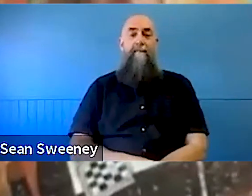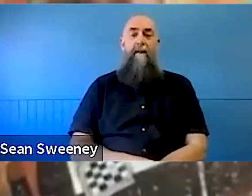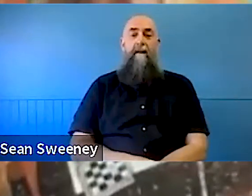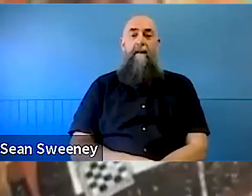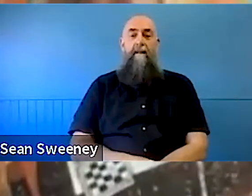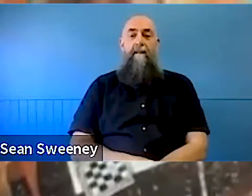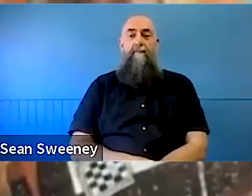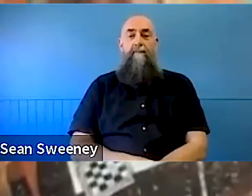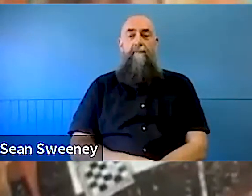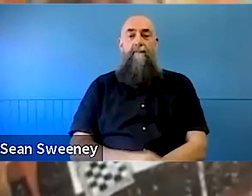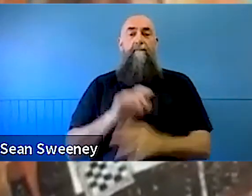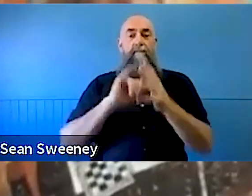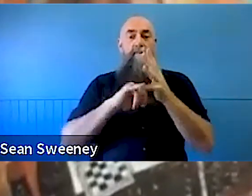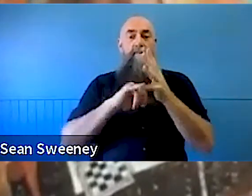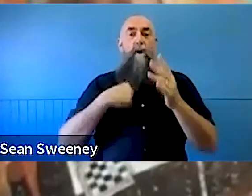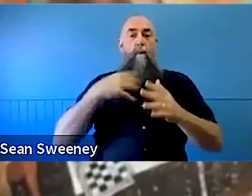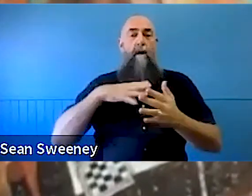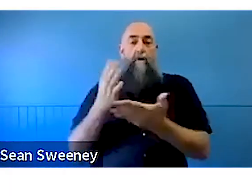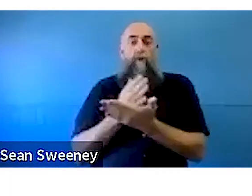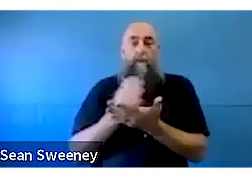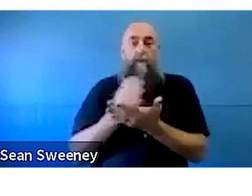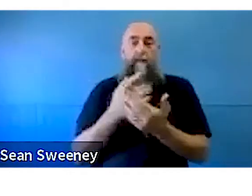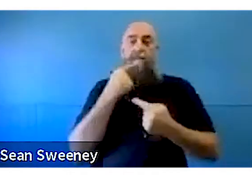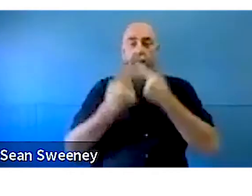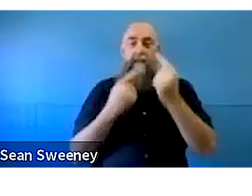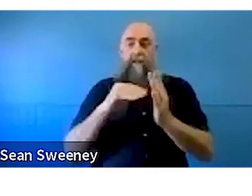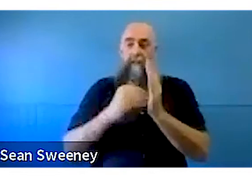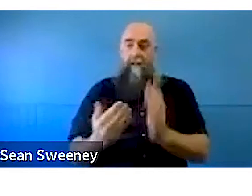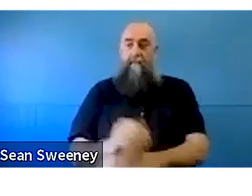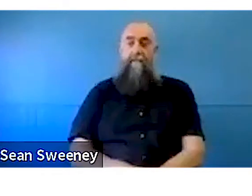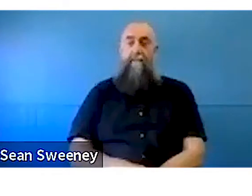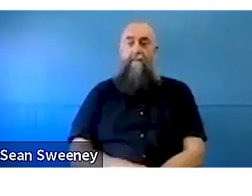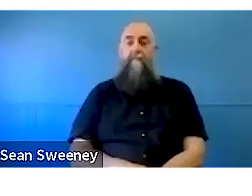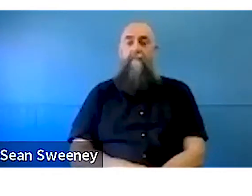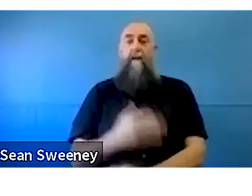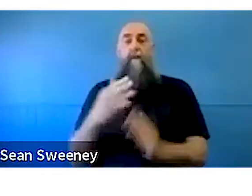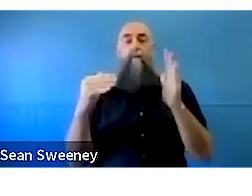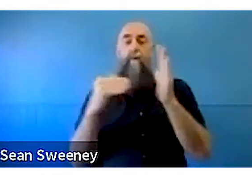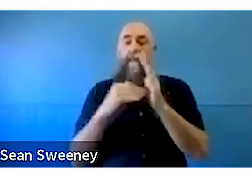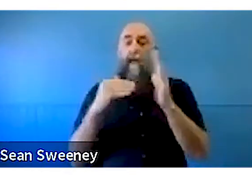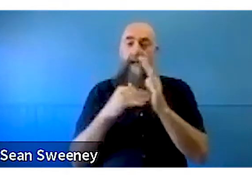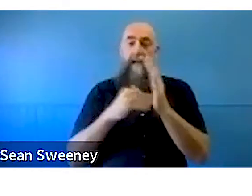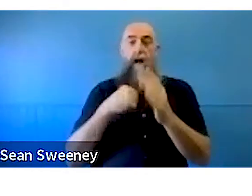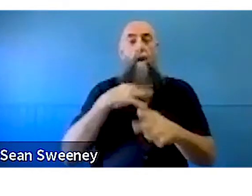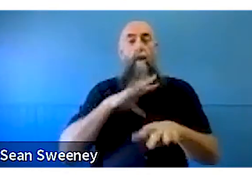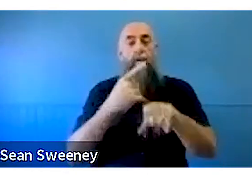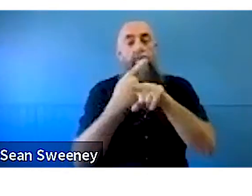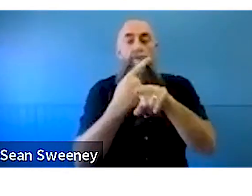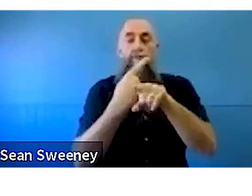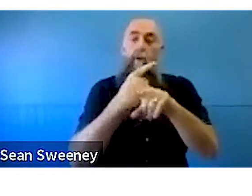Today I wanted to talk together with you.